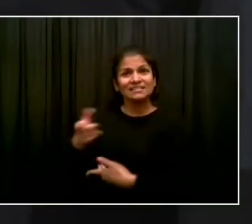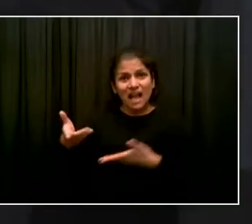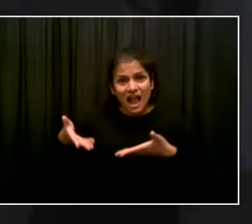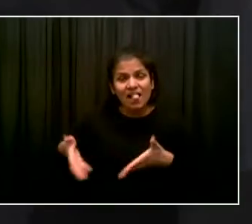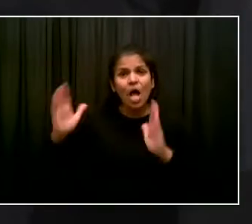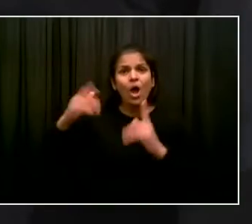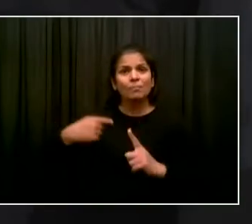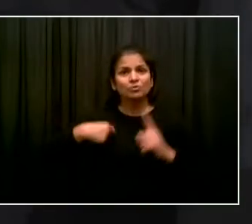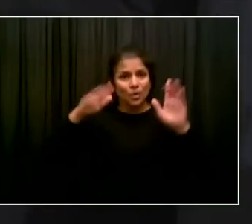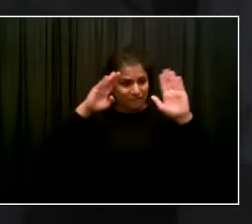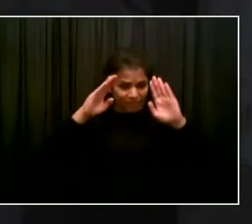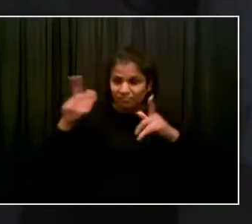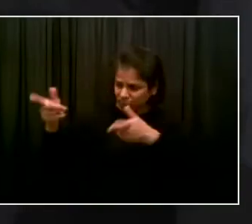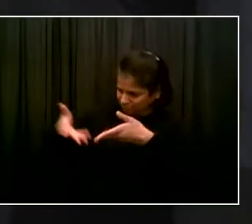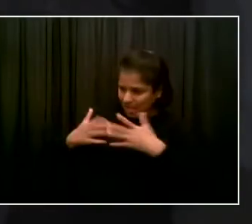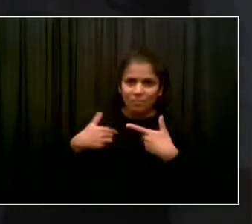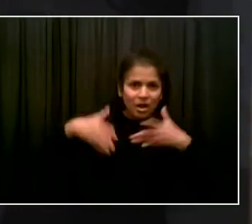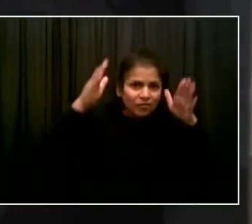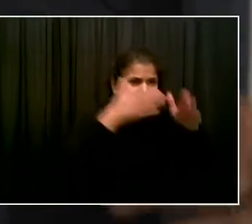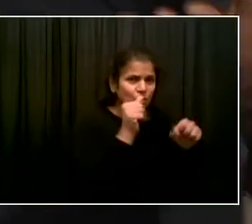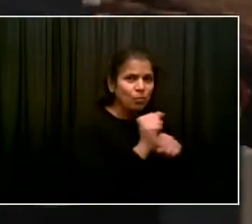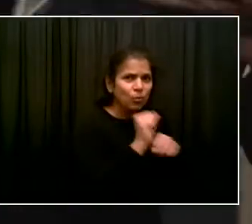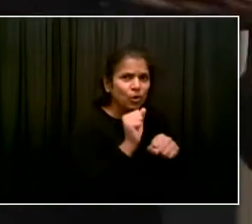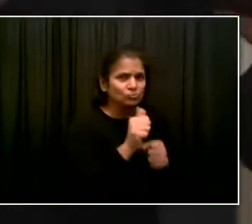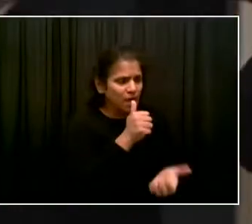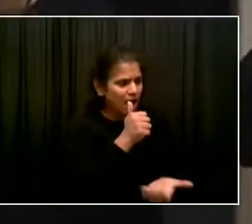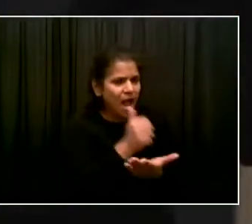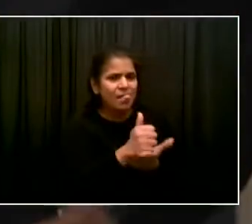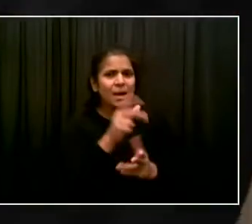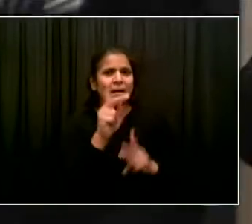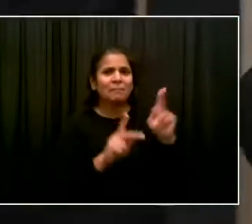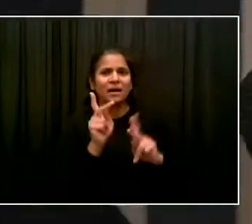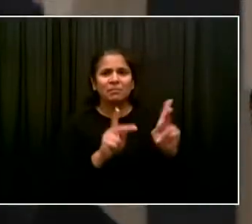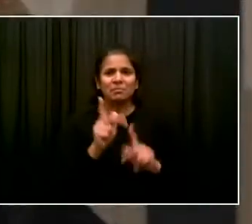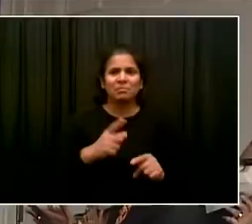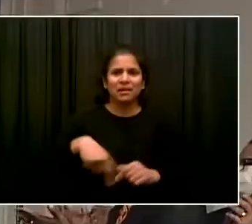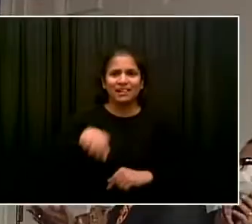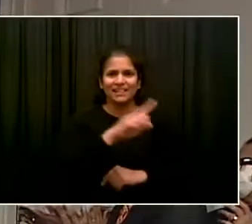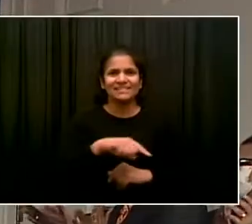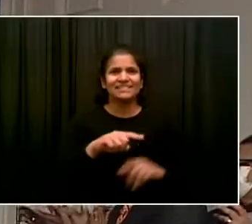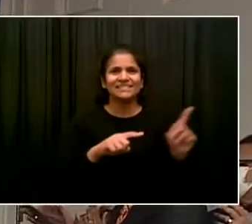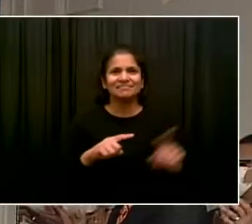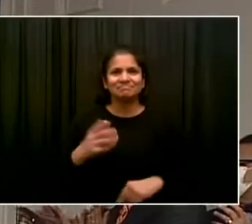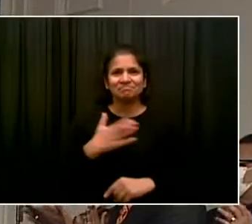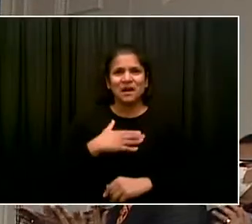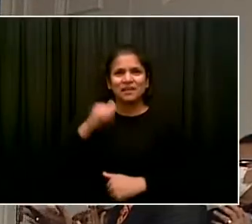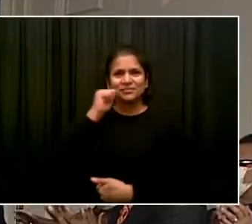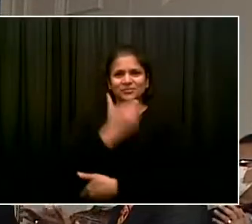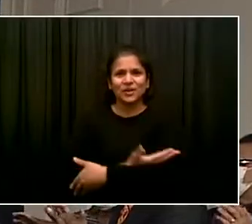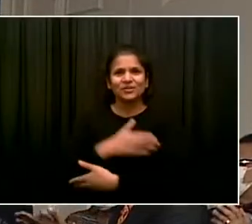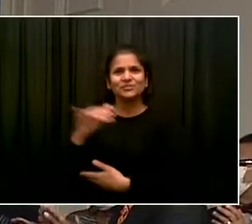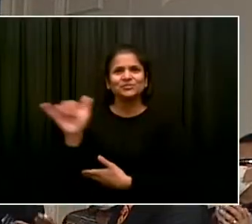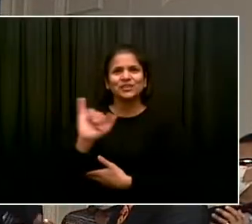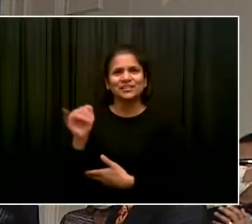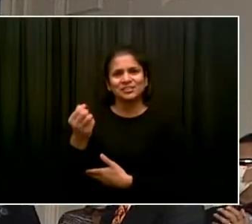OTHERS AND FOR MYO SN, RONALD DUKES AND MY